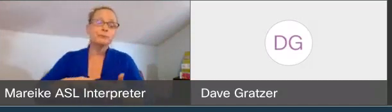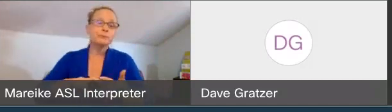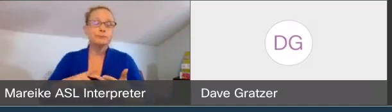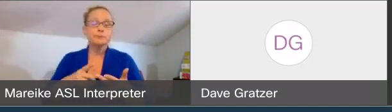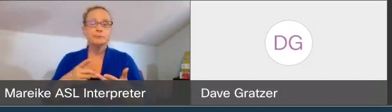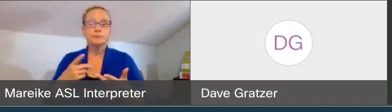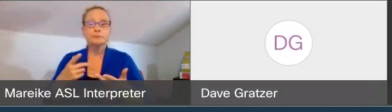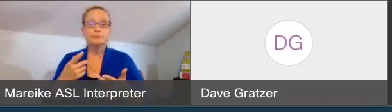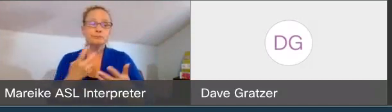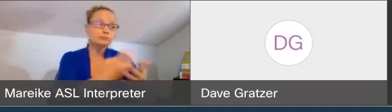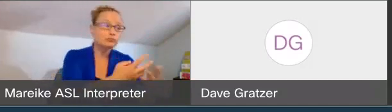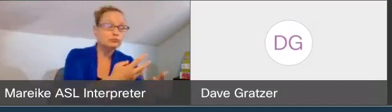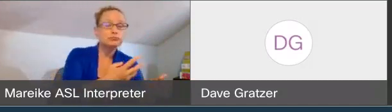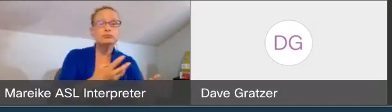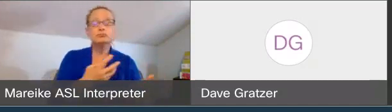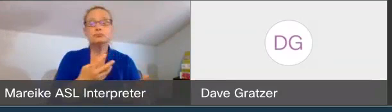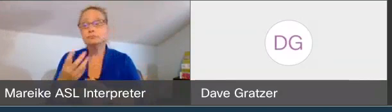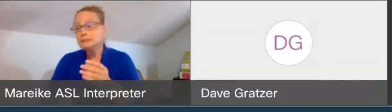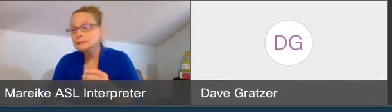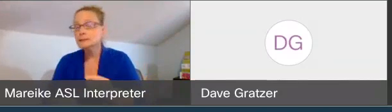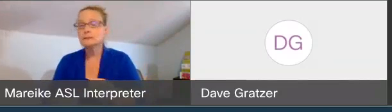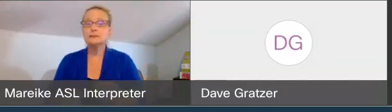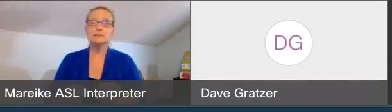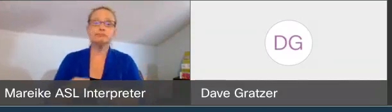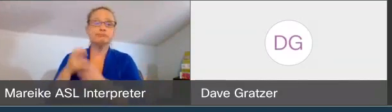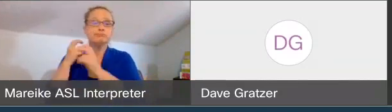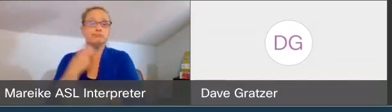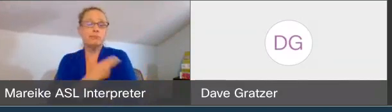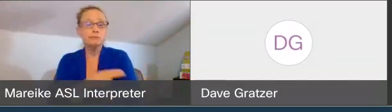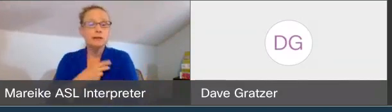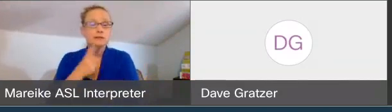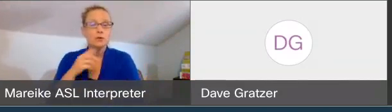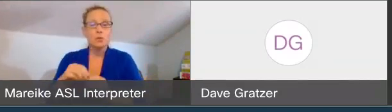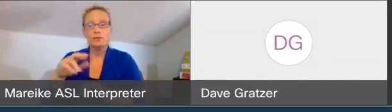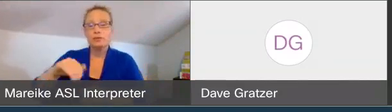incarcerated, missing hospitalized for maybe more than three months, we have to consider a